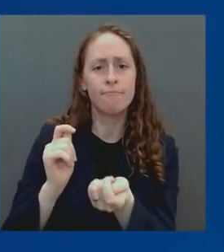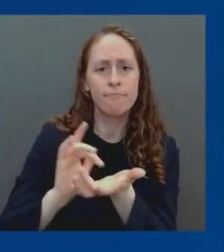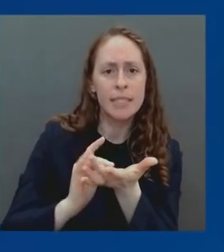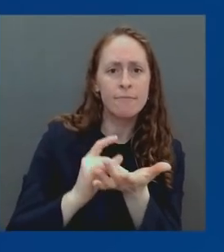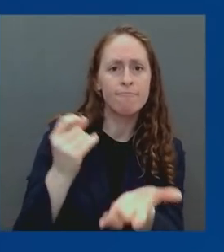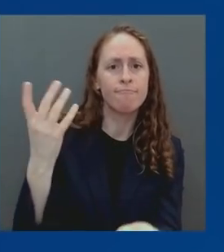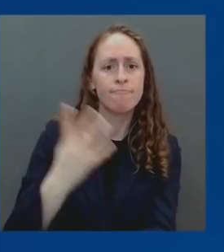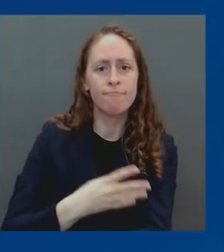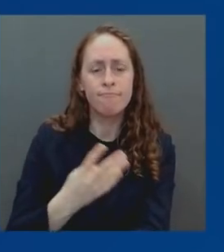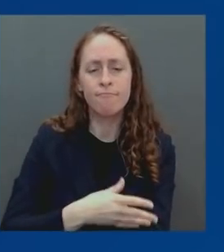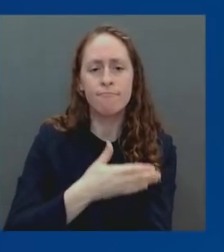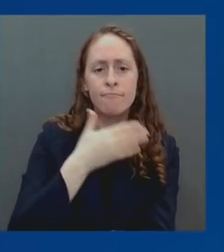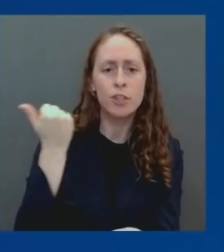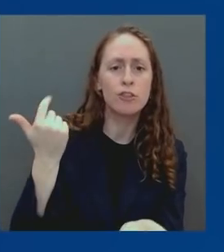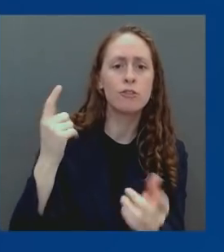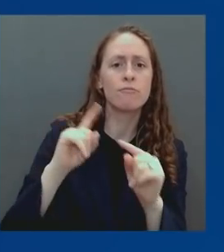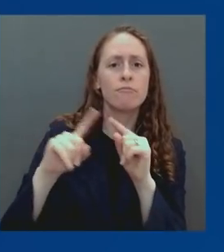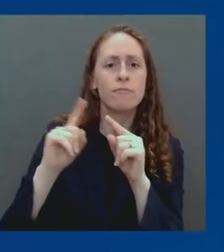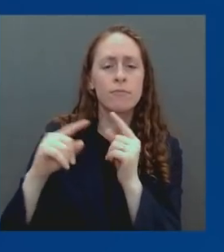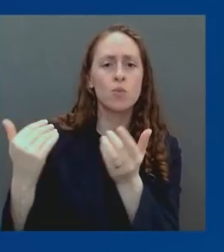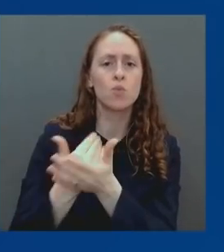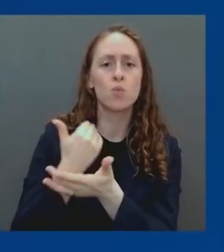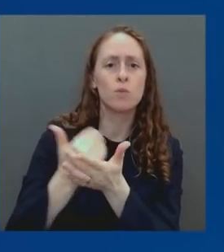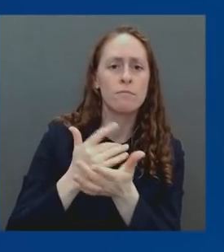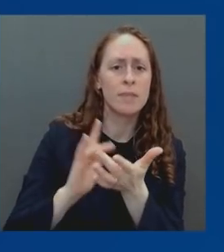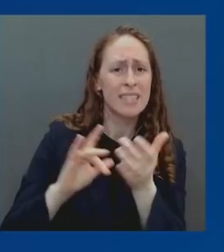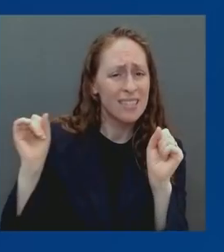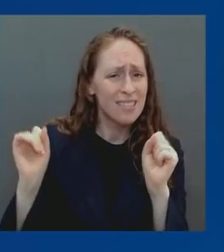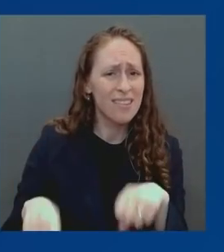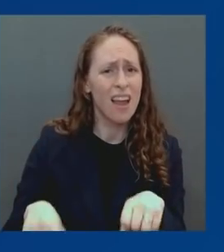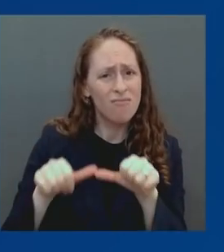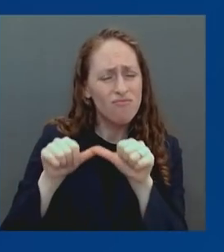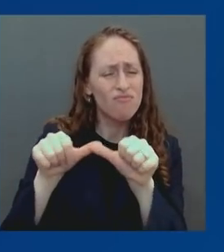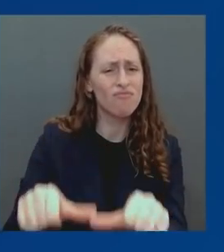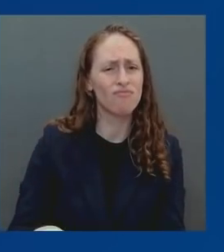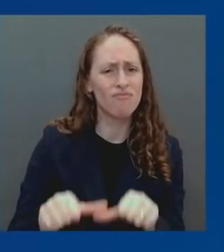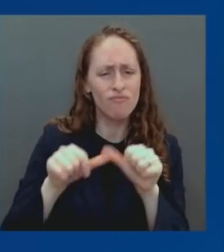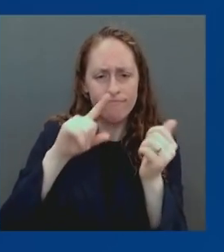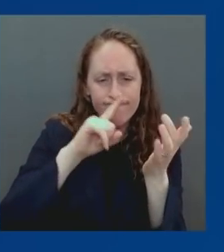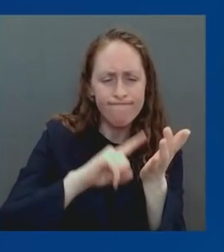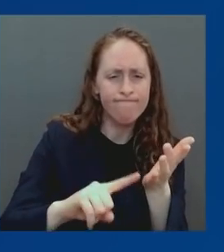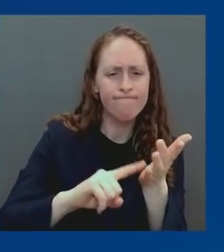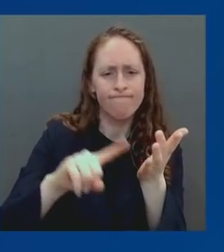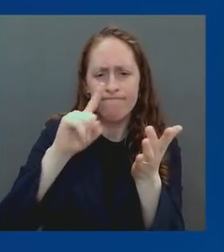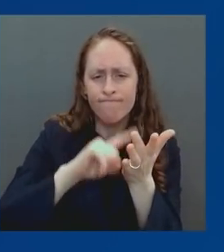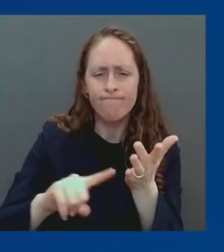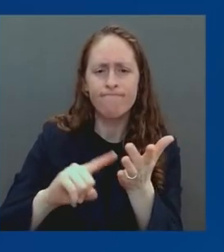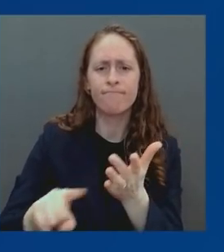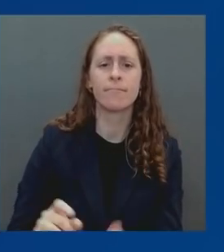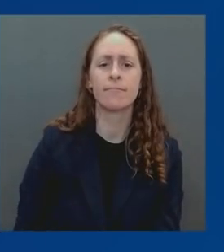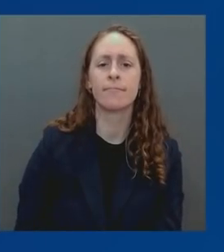that will ultimately, even with the appearance of additional variants, will get us to the point